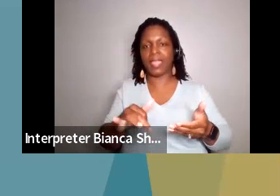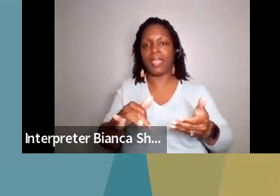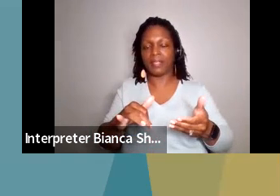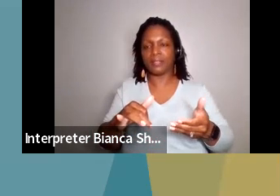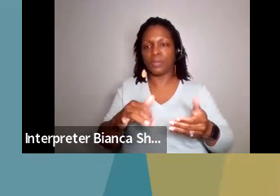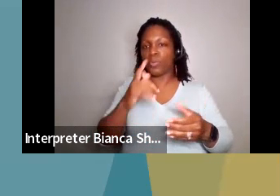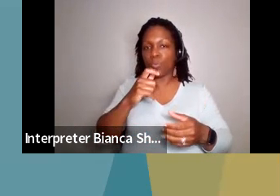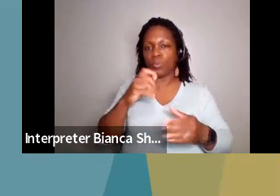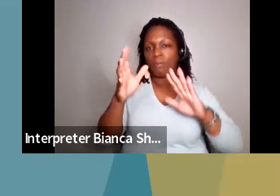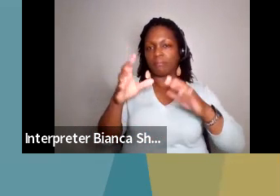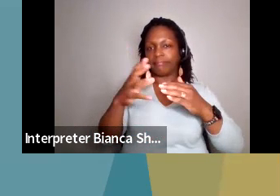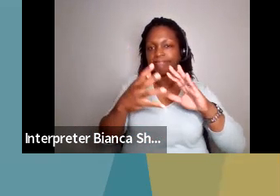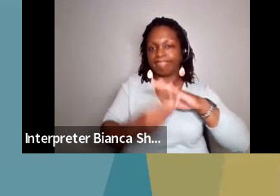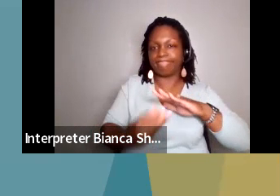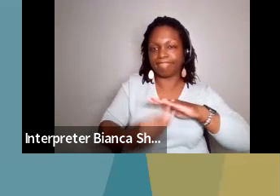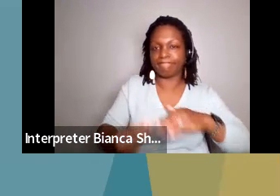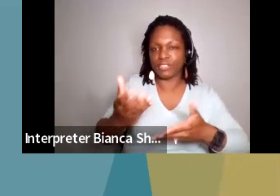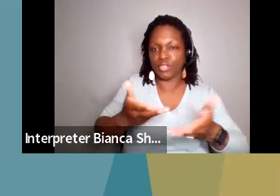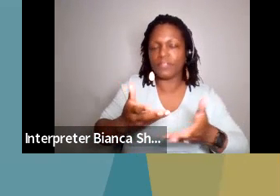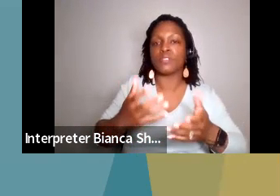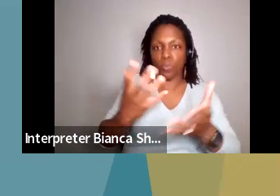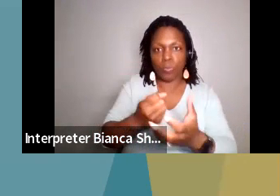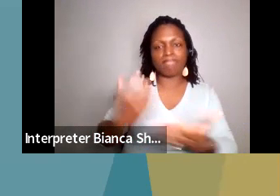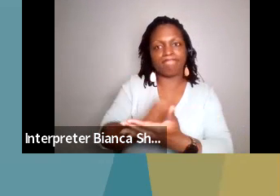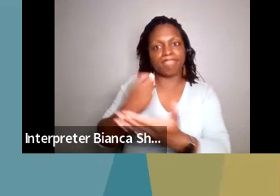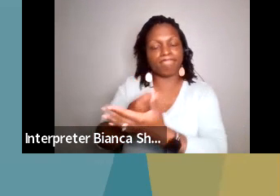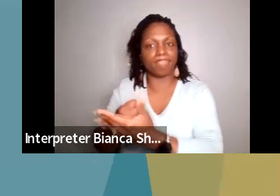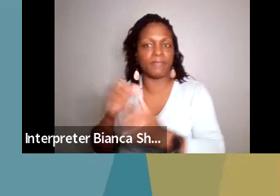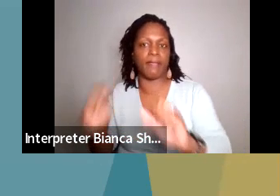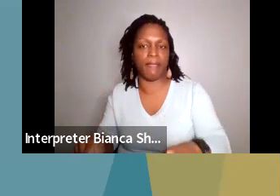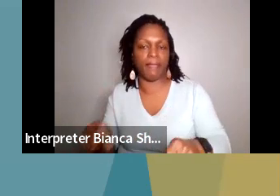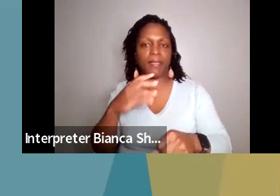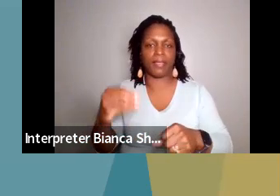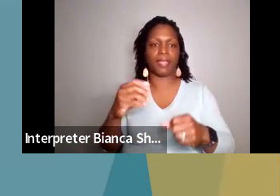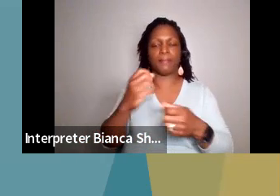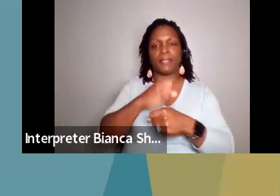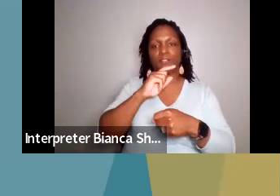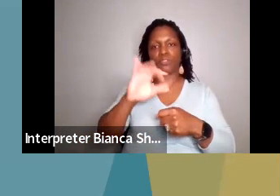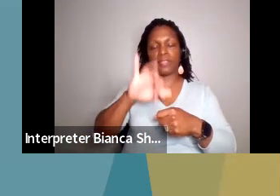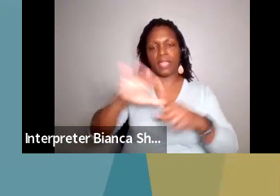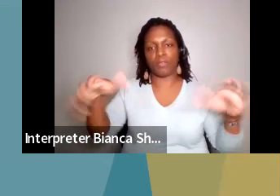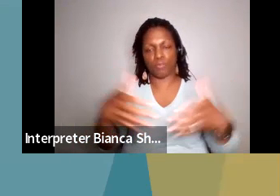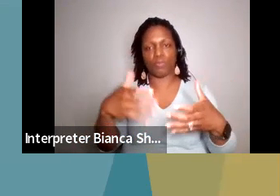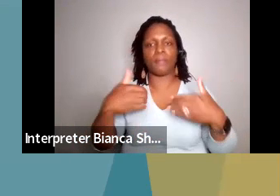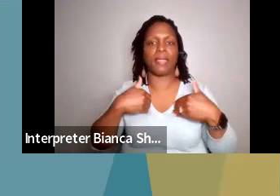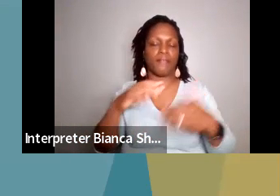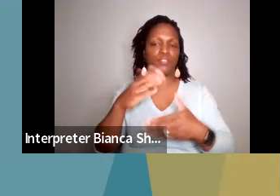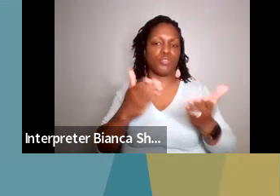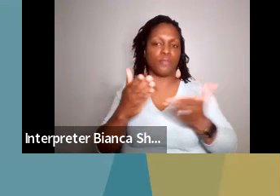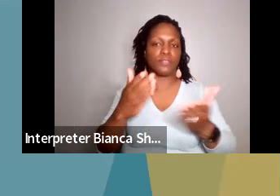ensure equitable distribution among the demographics. Oops!